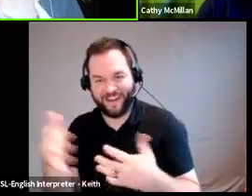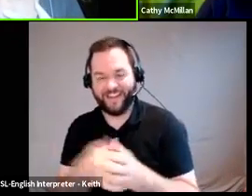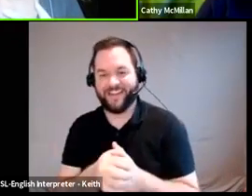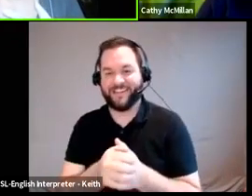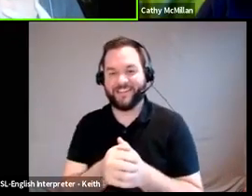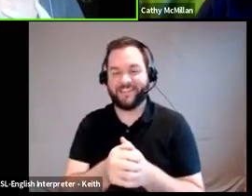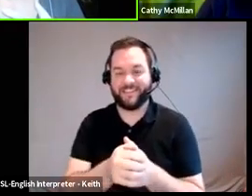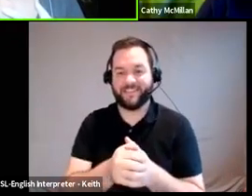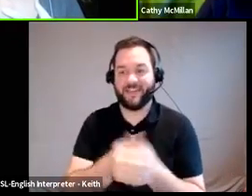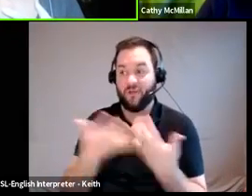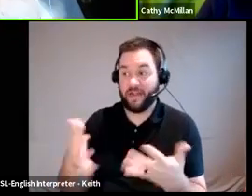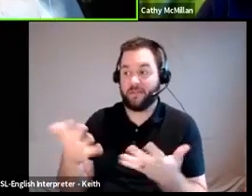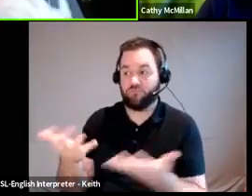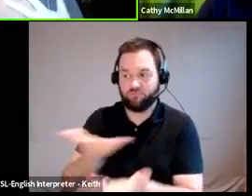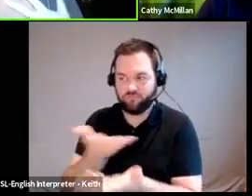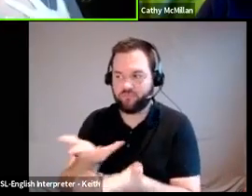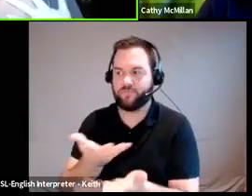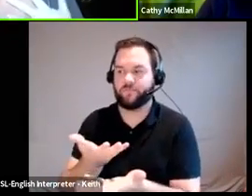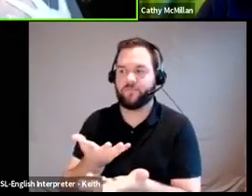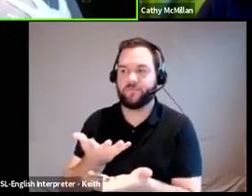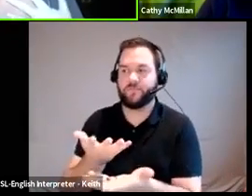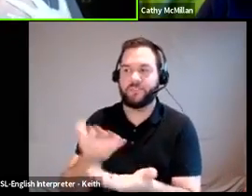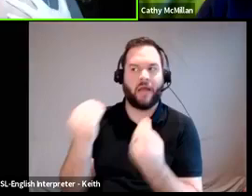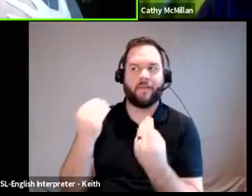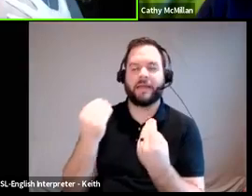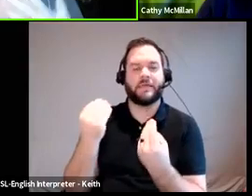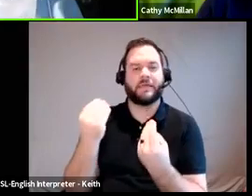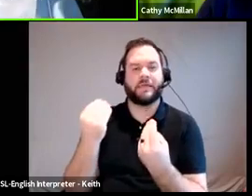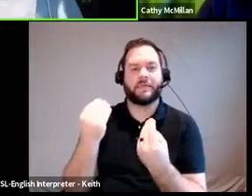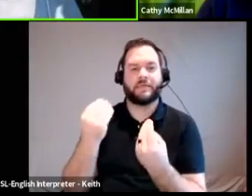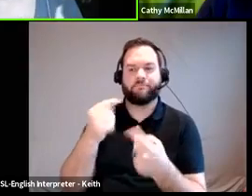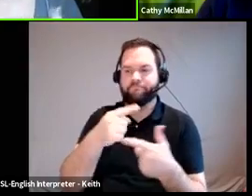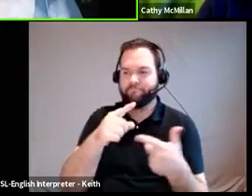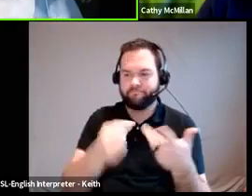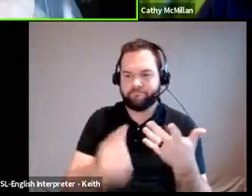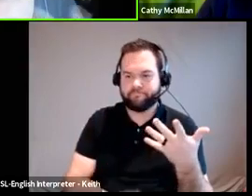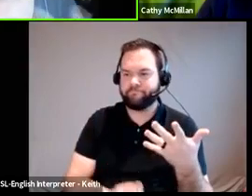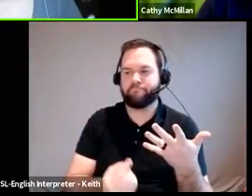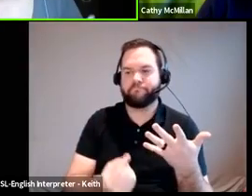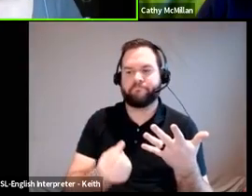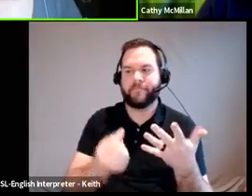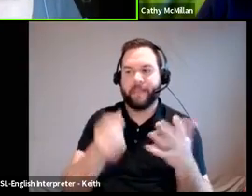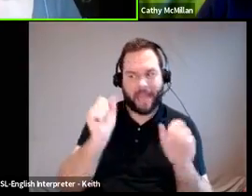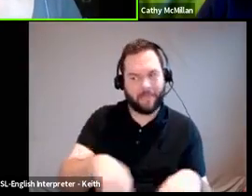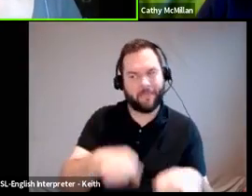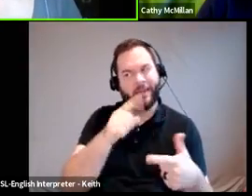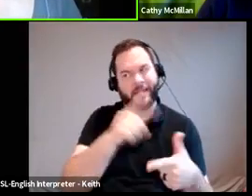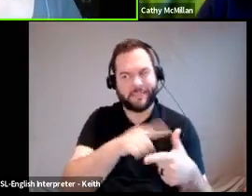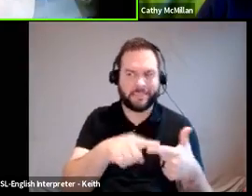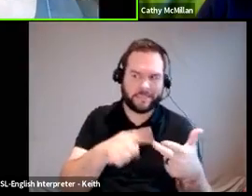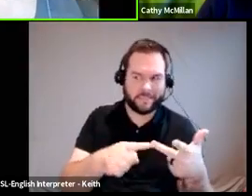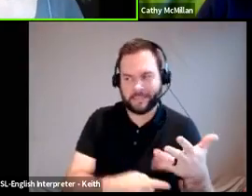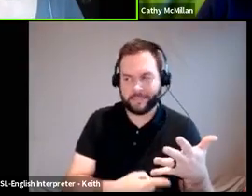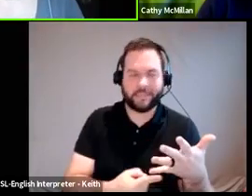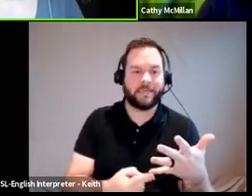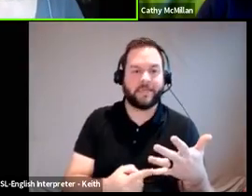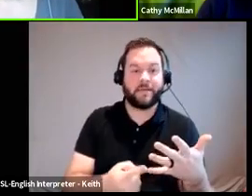already known, you know already known. You know I'd already been edgy already been educated on these. different things that it could